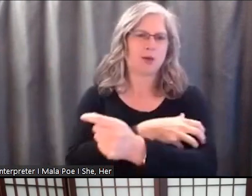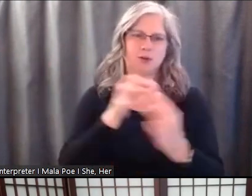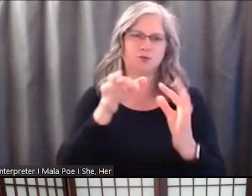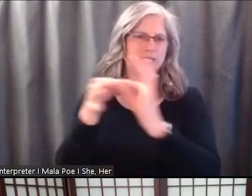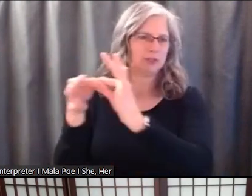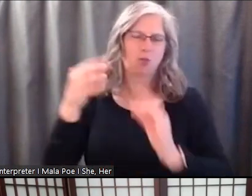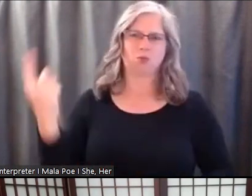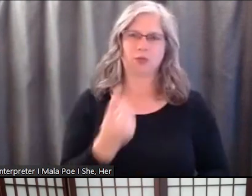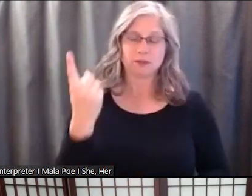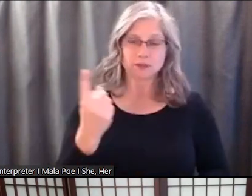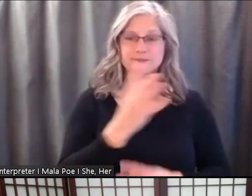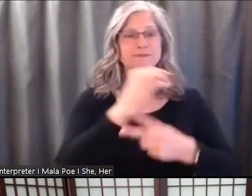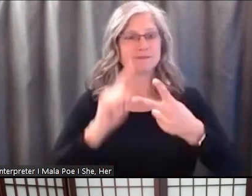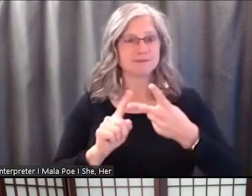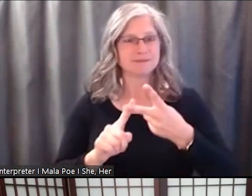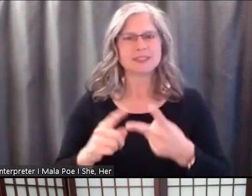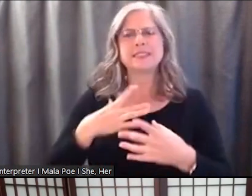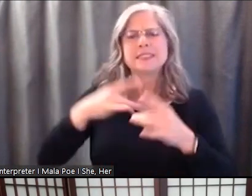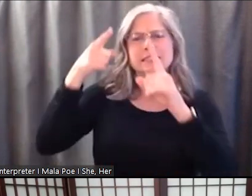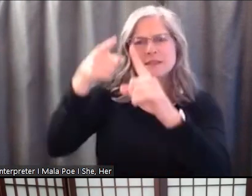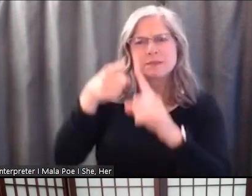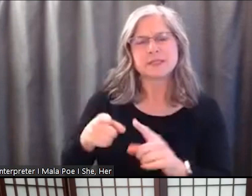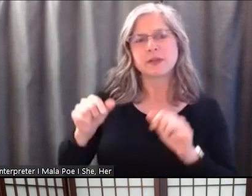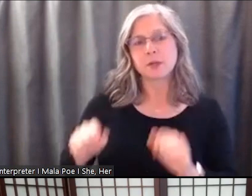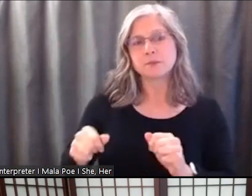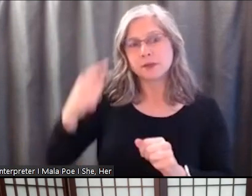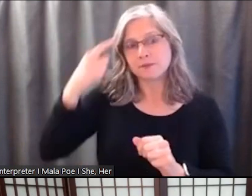And I'm also interested in some of the specific possibilities for changing the term speaker,